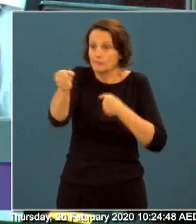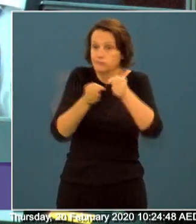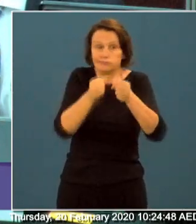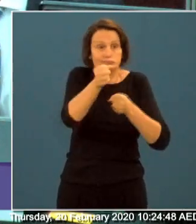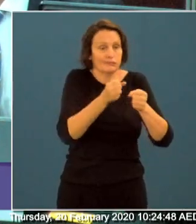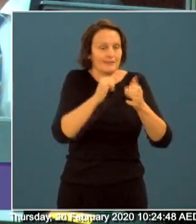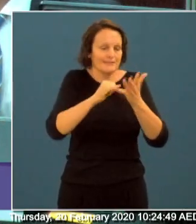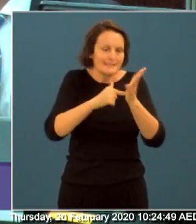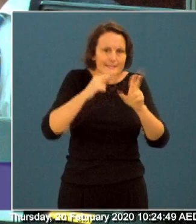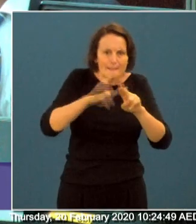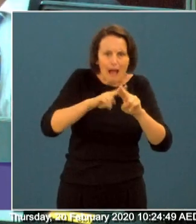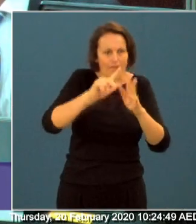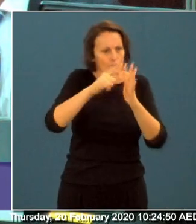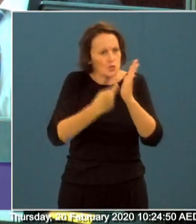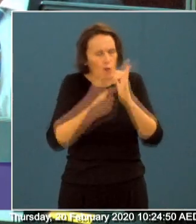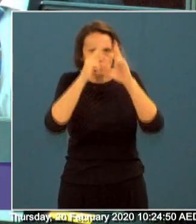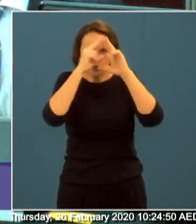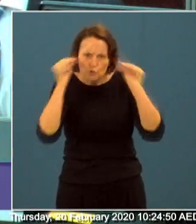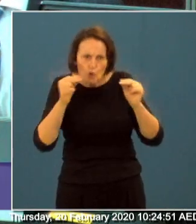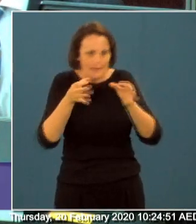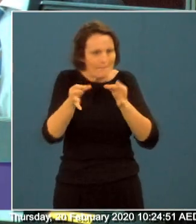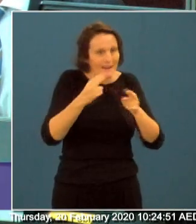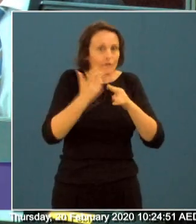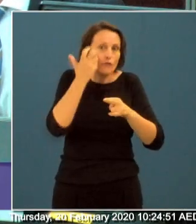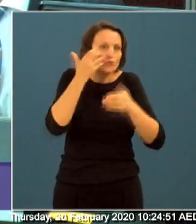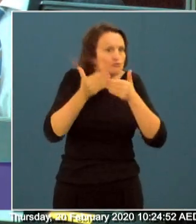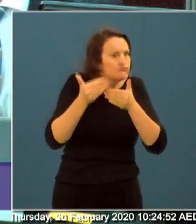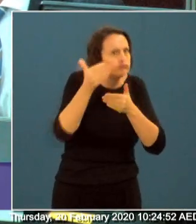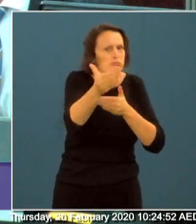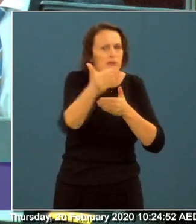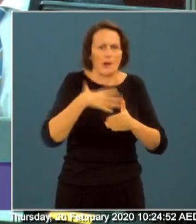I just, finally, wanted to ask you about that.